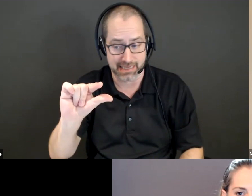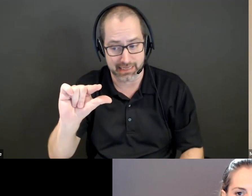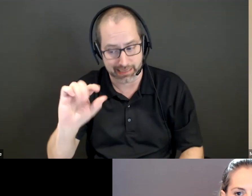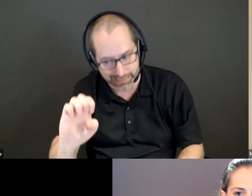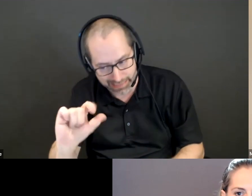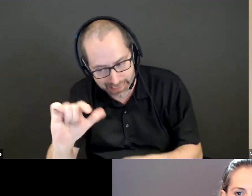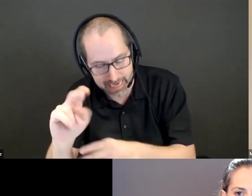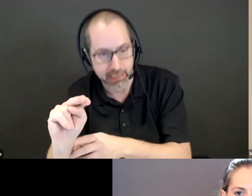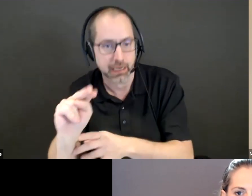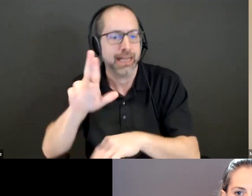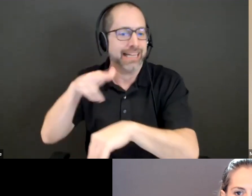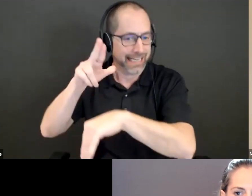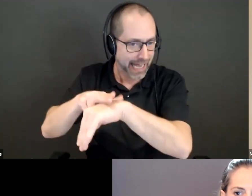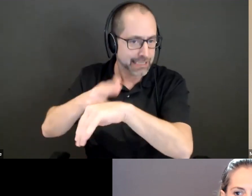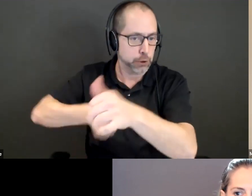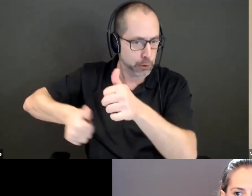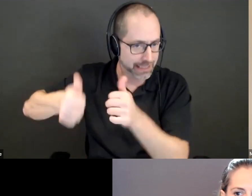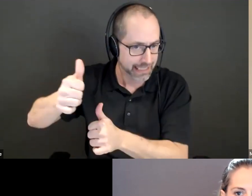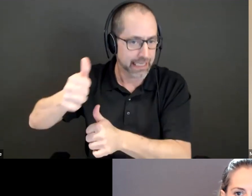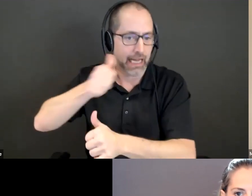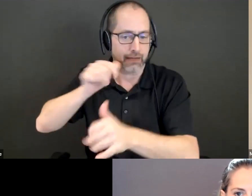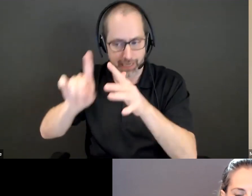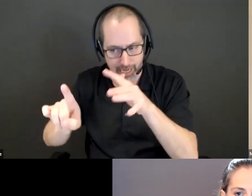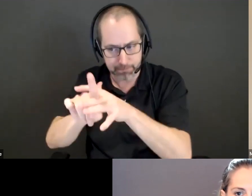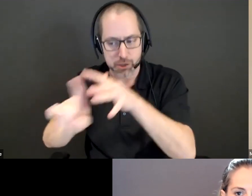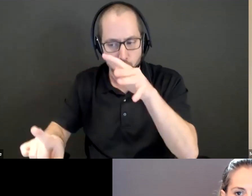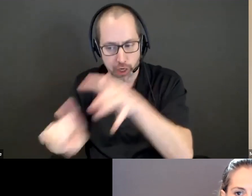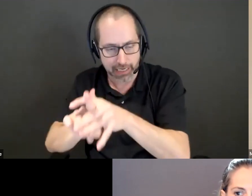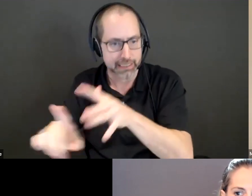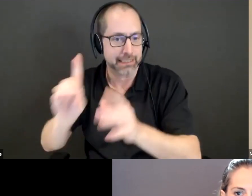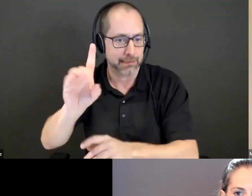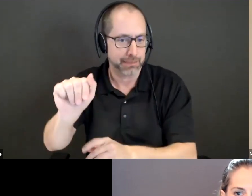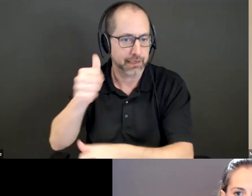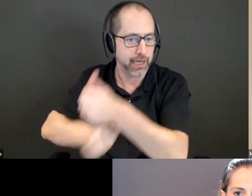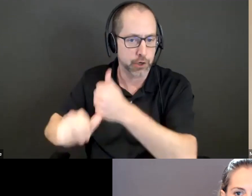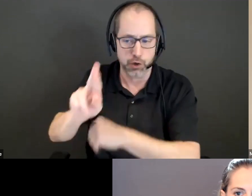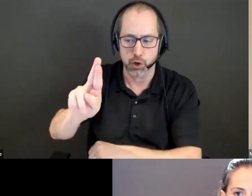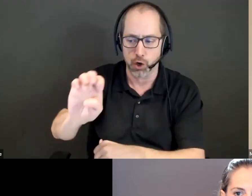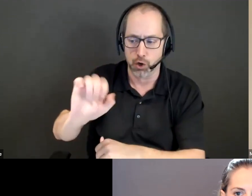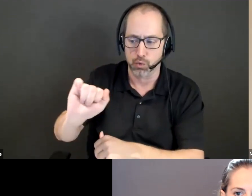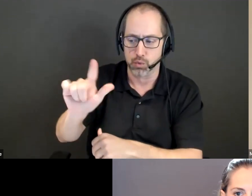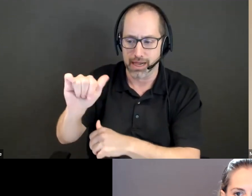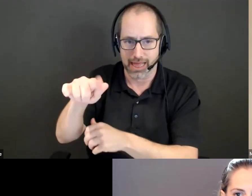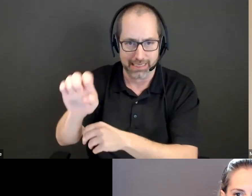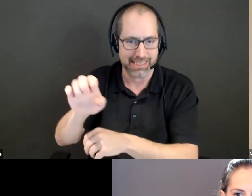Episodic Disabilities at Realize. Realize is a National Organization and we try and foster